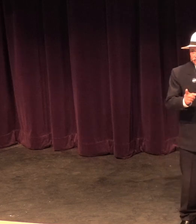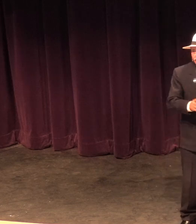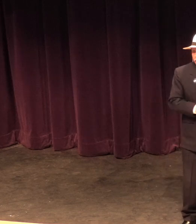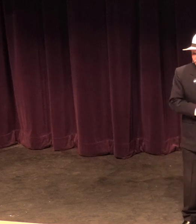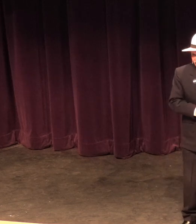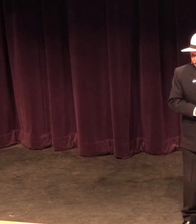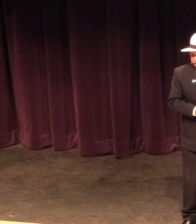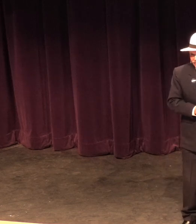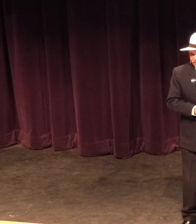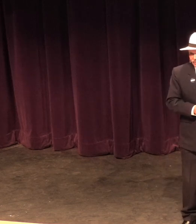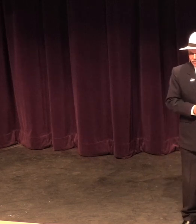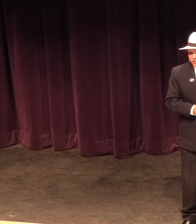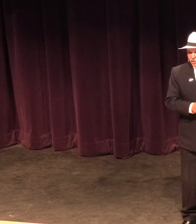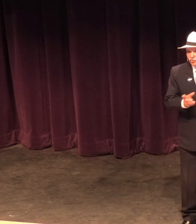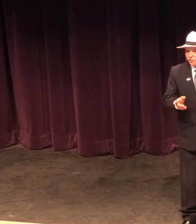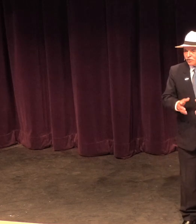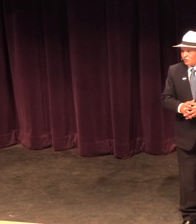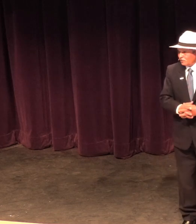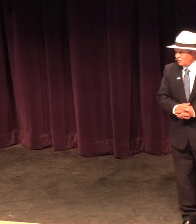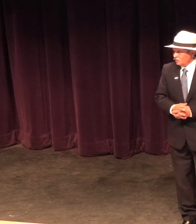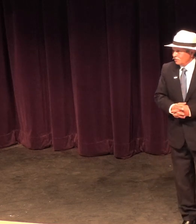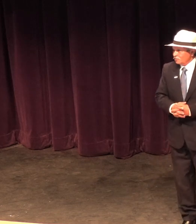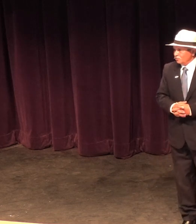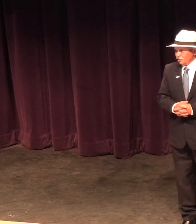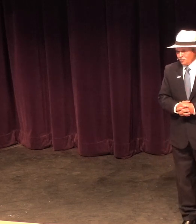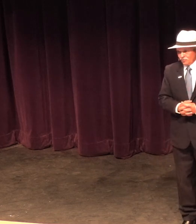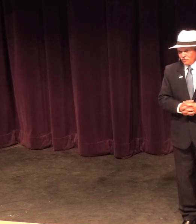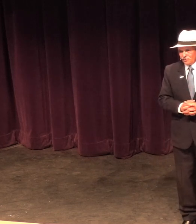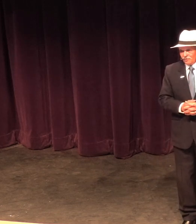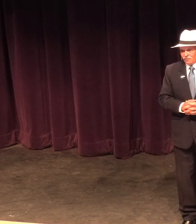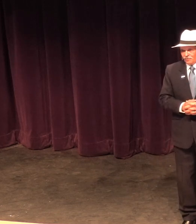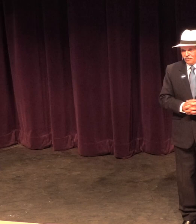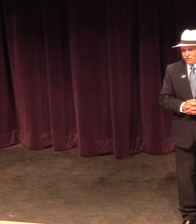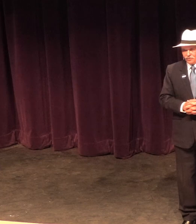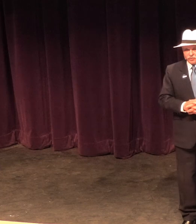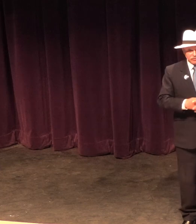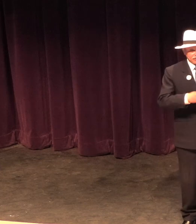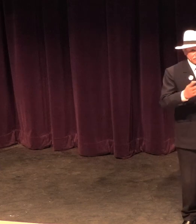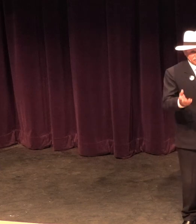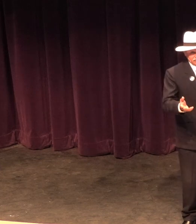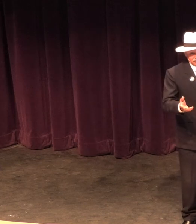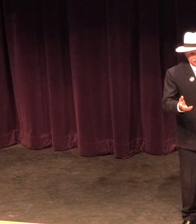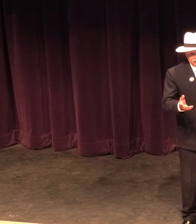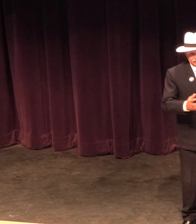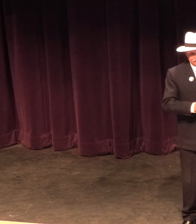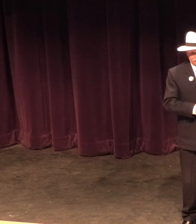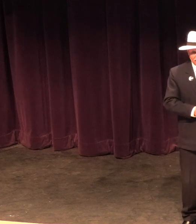term success at SBCC depends on us completing that ultimate challenge. And ultimately, we have a good track record of